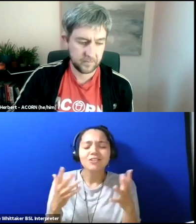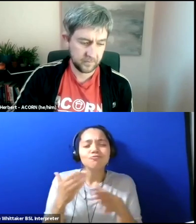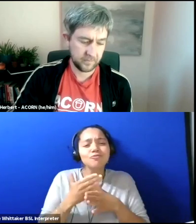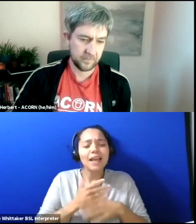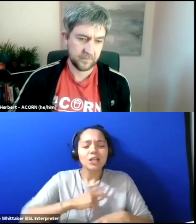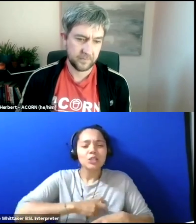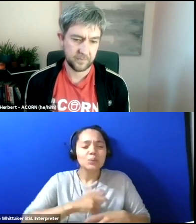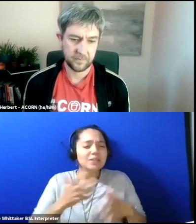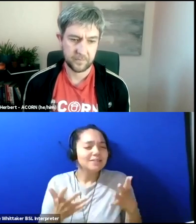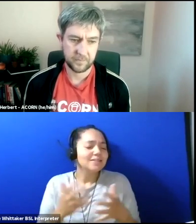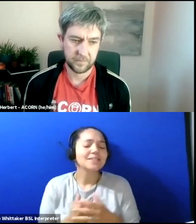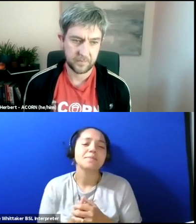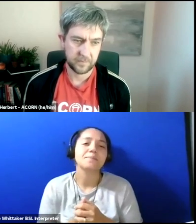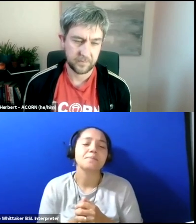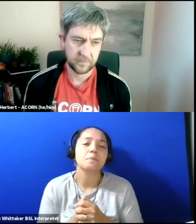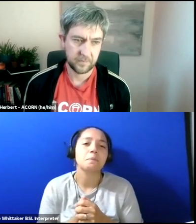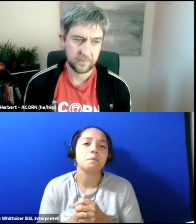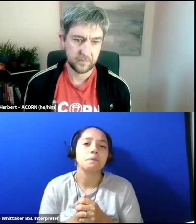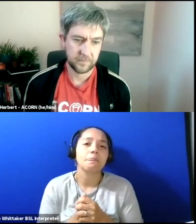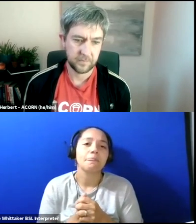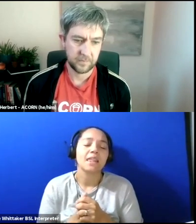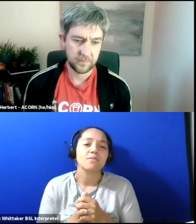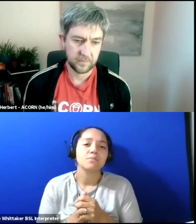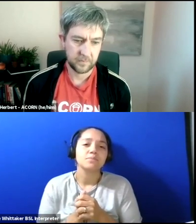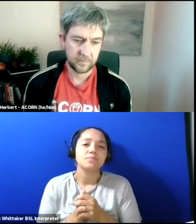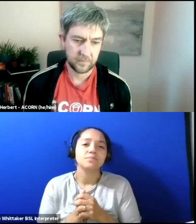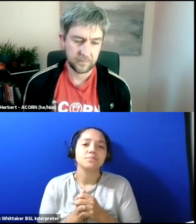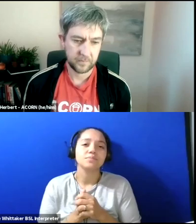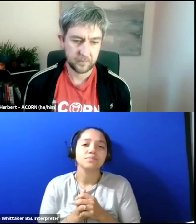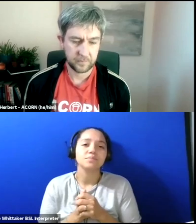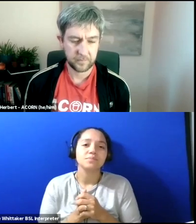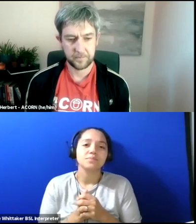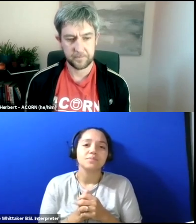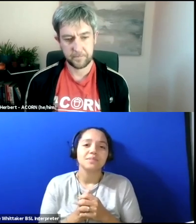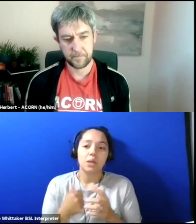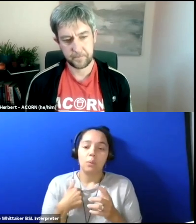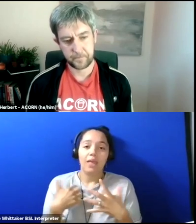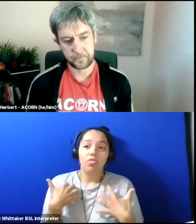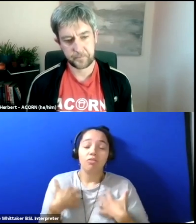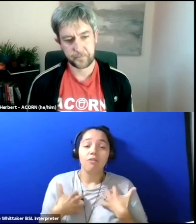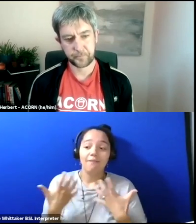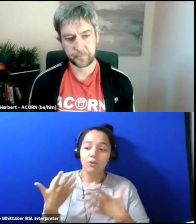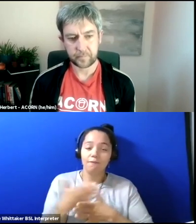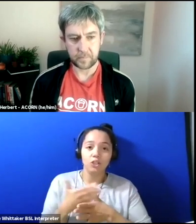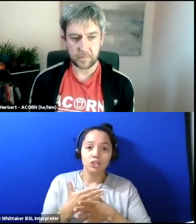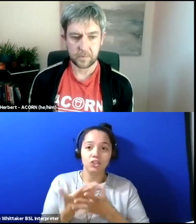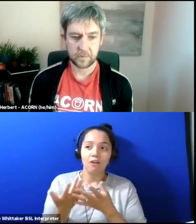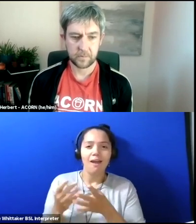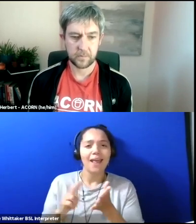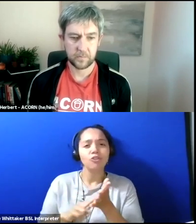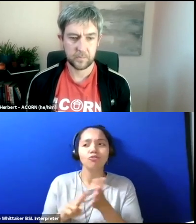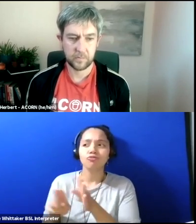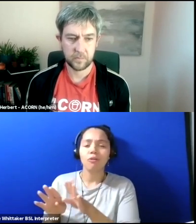Because at least we thrive to function more on a mutual aid or